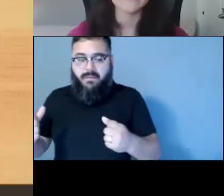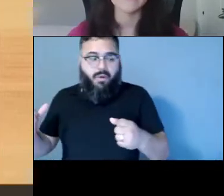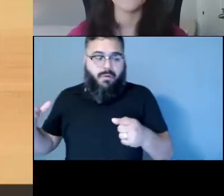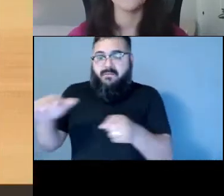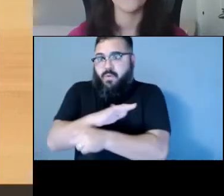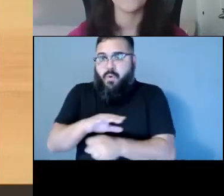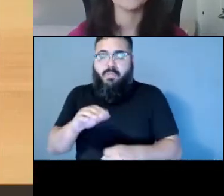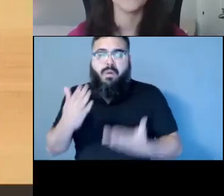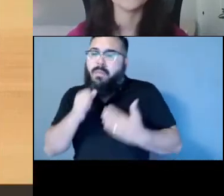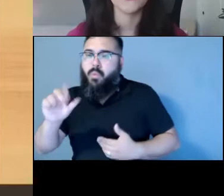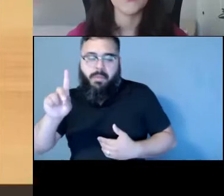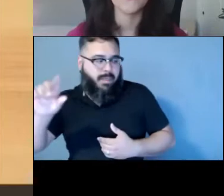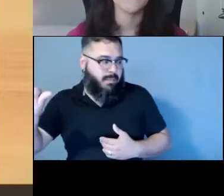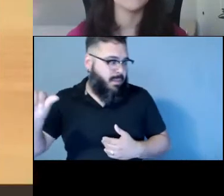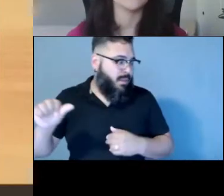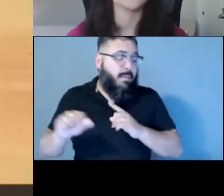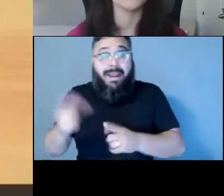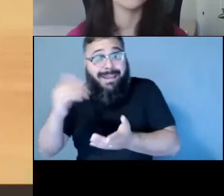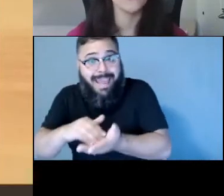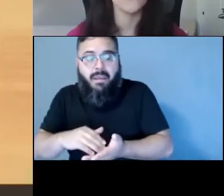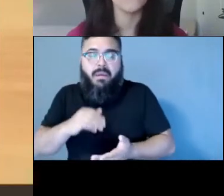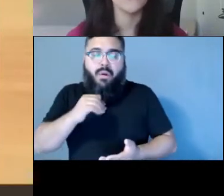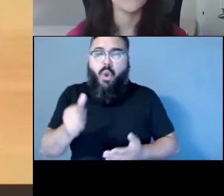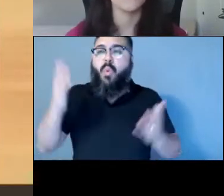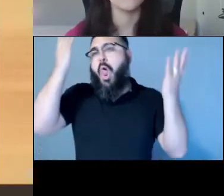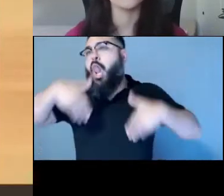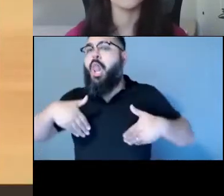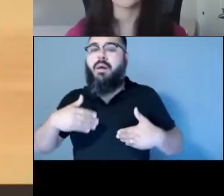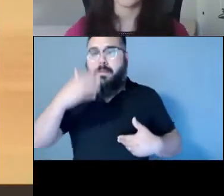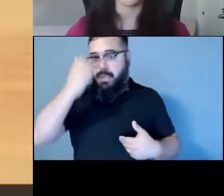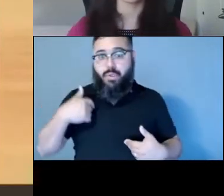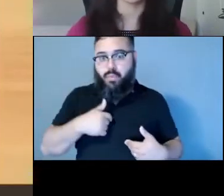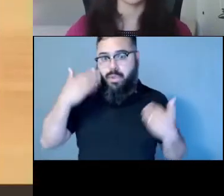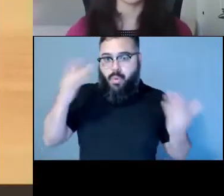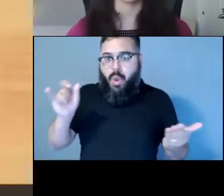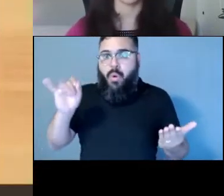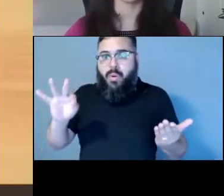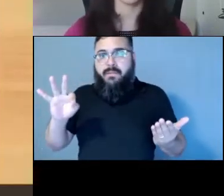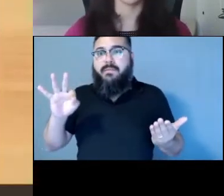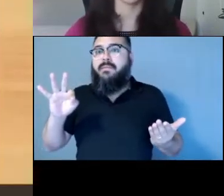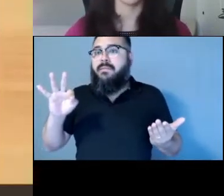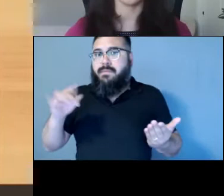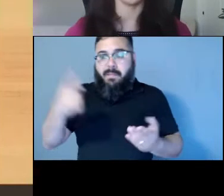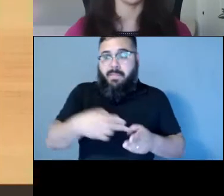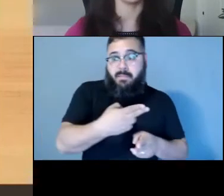And I say here, but don't assume because we don't know whether or not something is brief or not